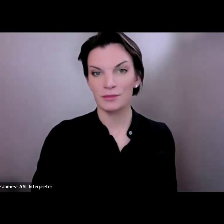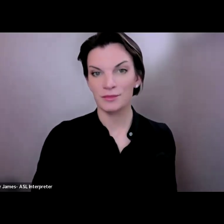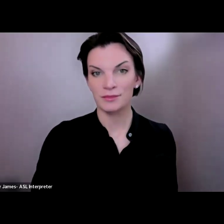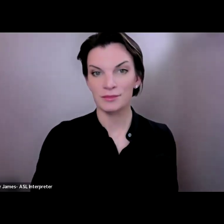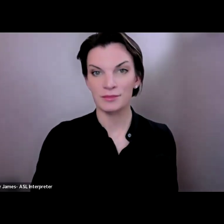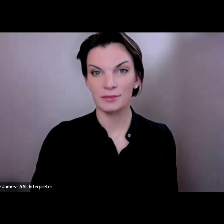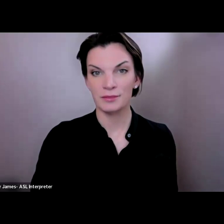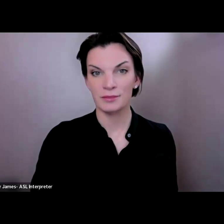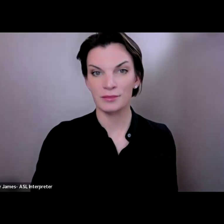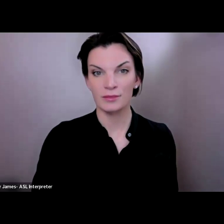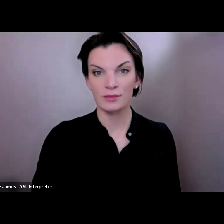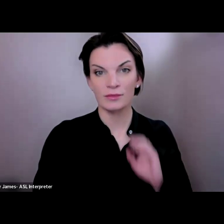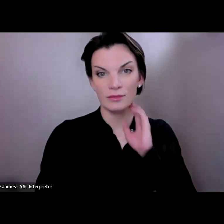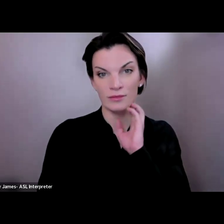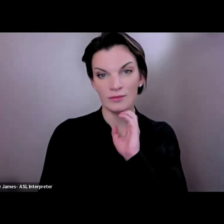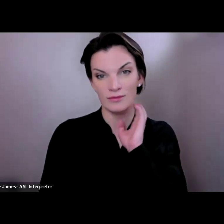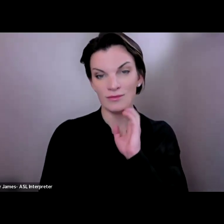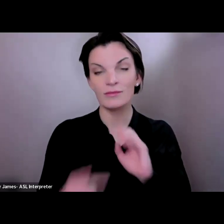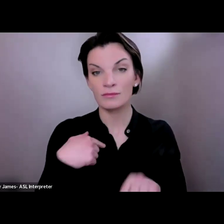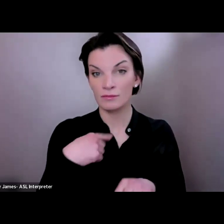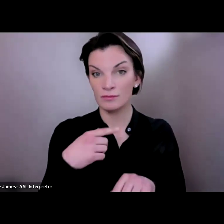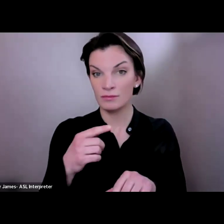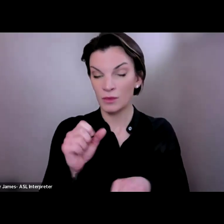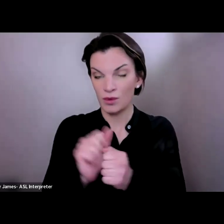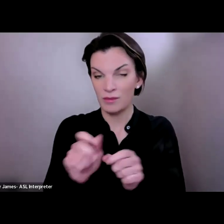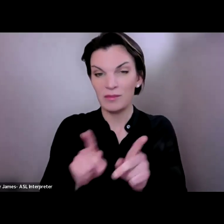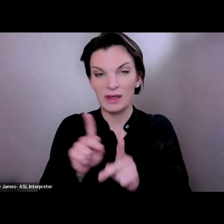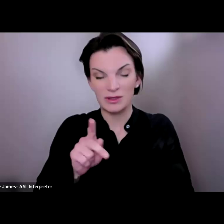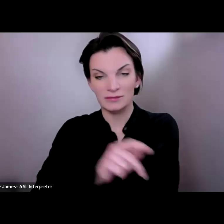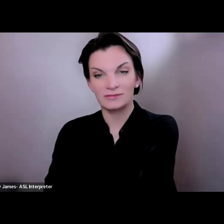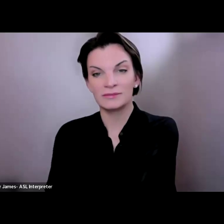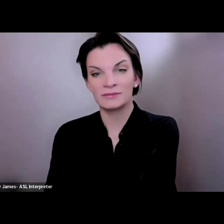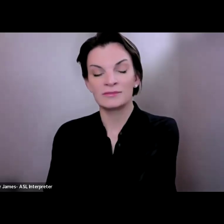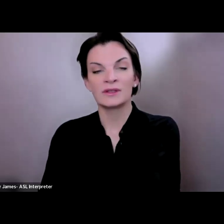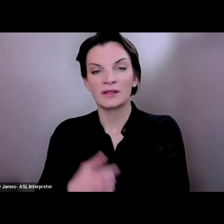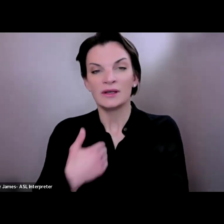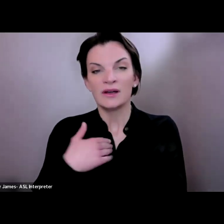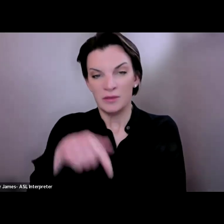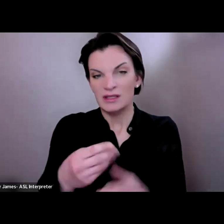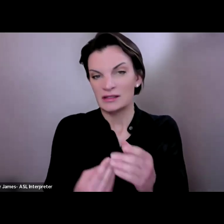We work with people in Massachusetts we have them in Springfield,